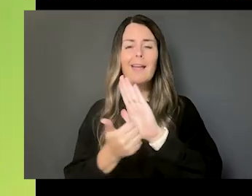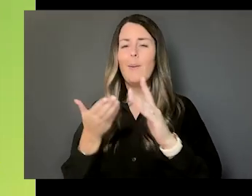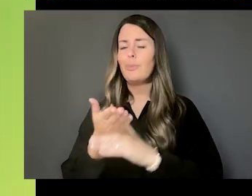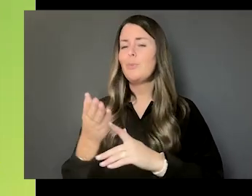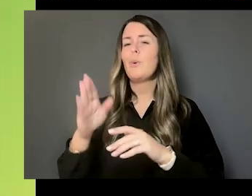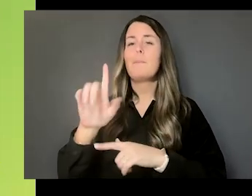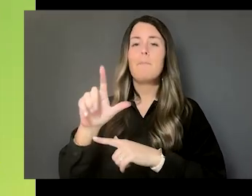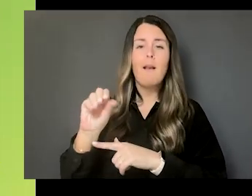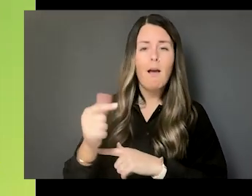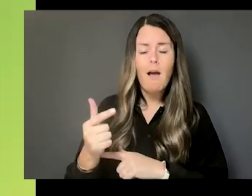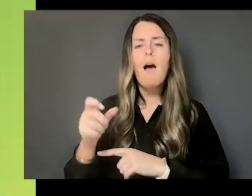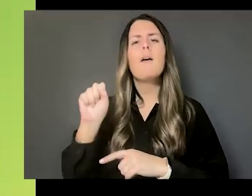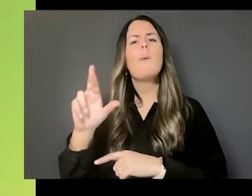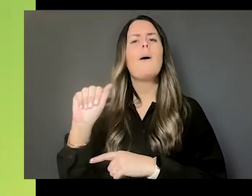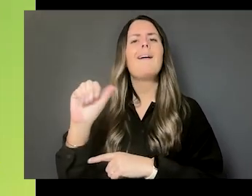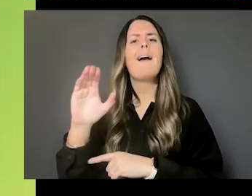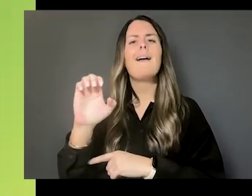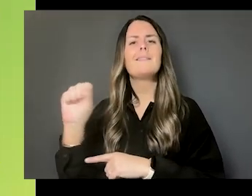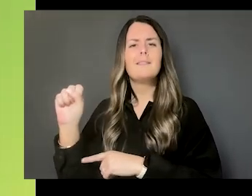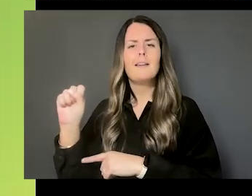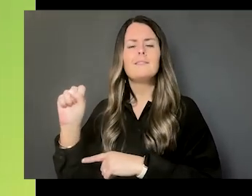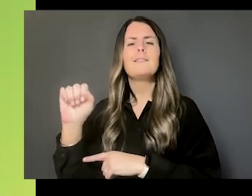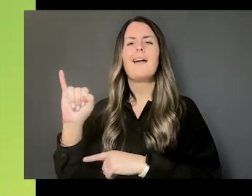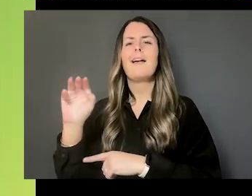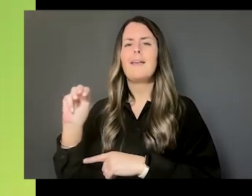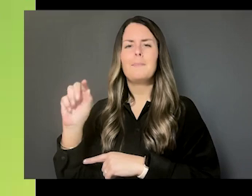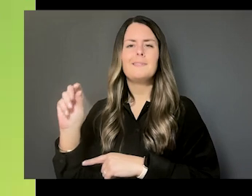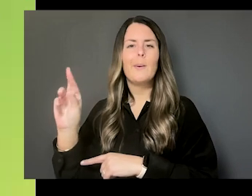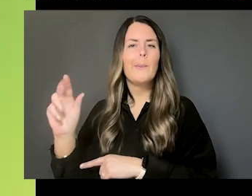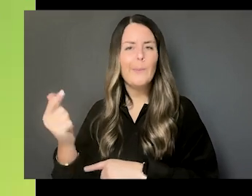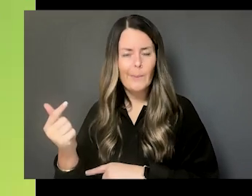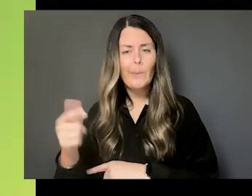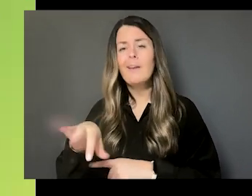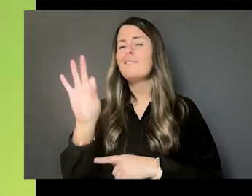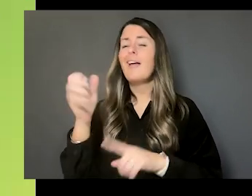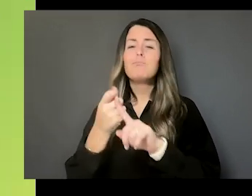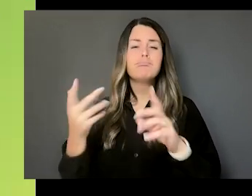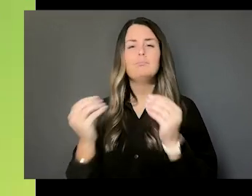to access our resources and provide feedback on today’s webinar. You will find all of that at the end of today's presentation.